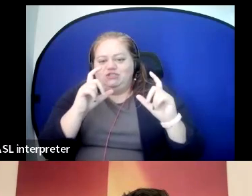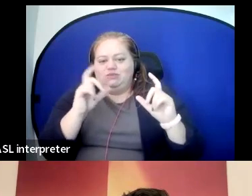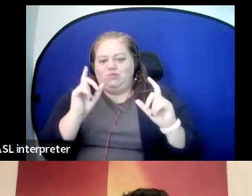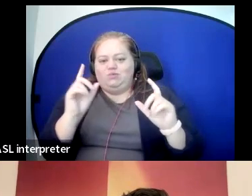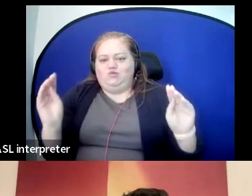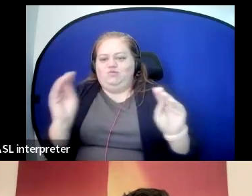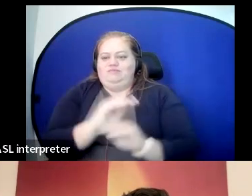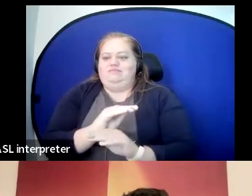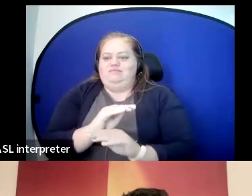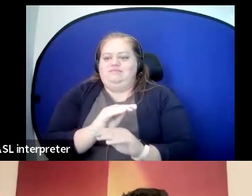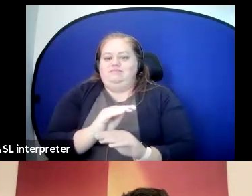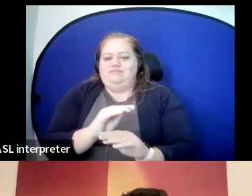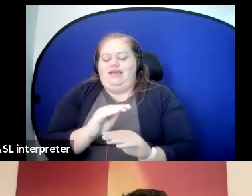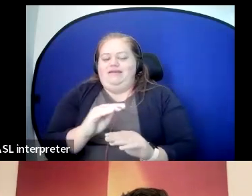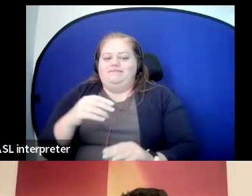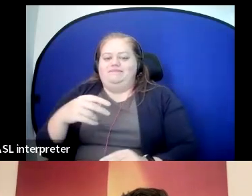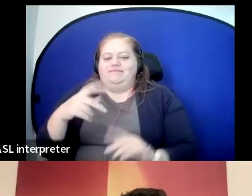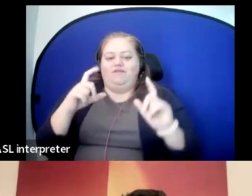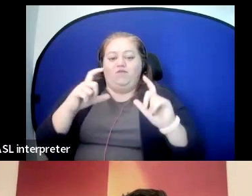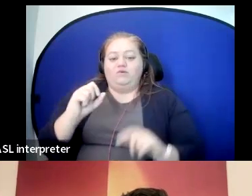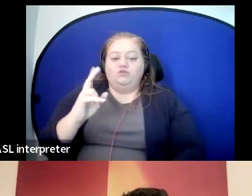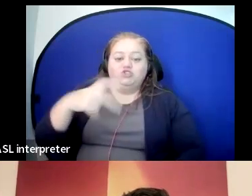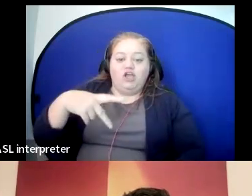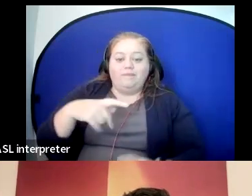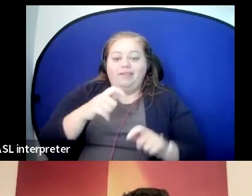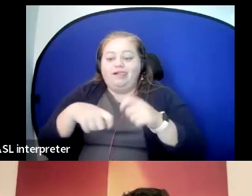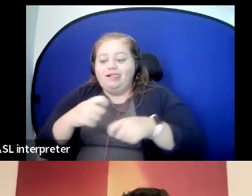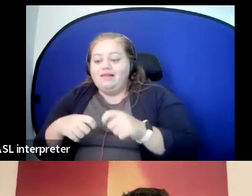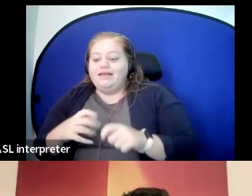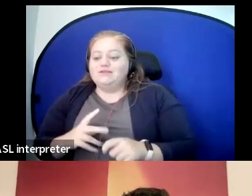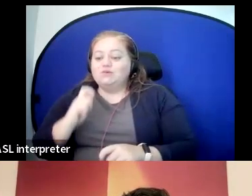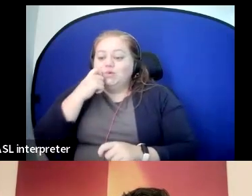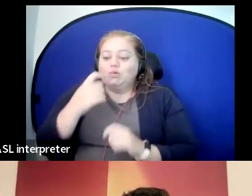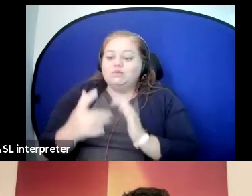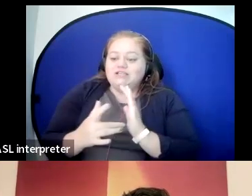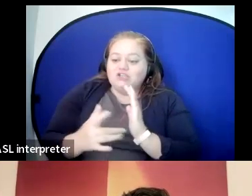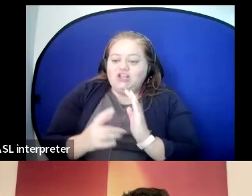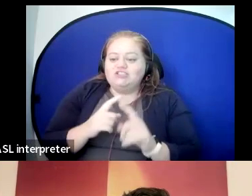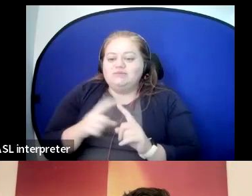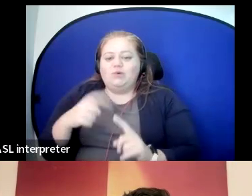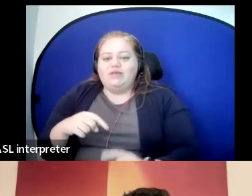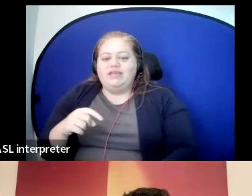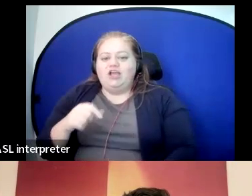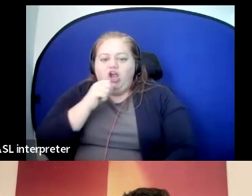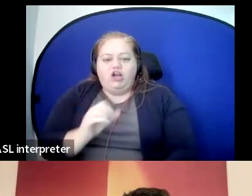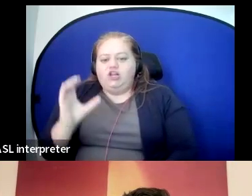It's like, why is that what we're doing? We're having really cool technology, but we're looking for use cases for it in general in society.